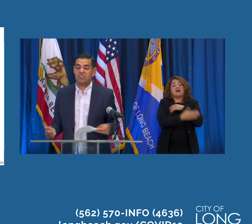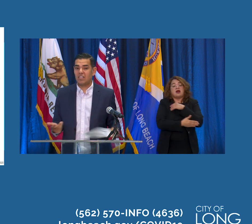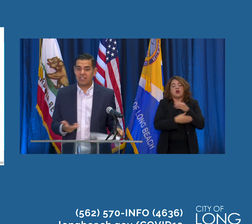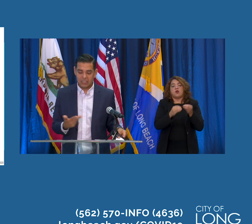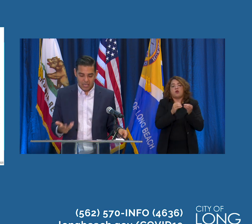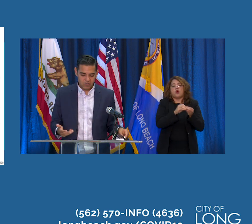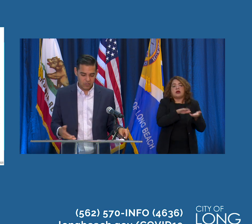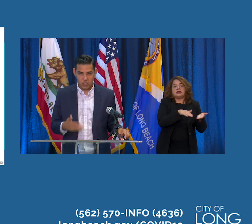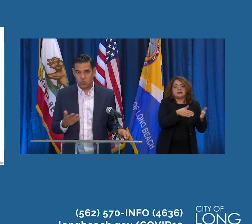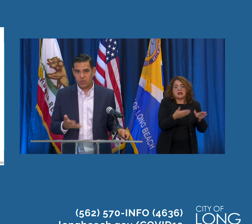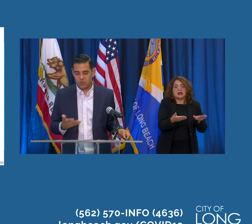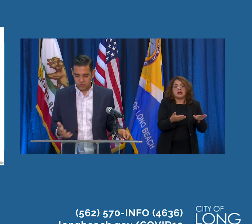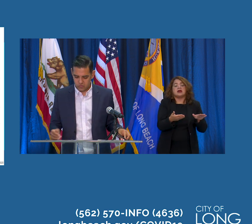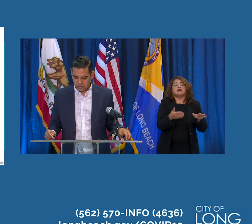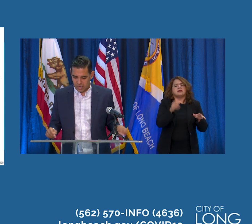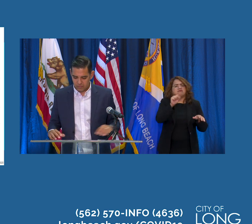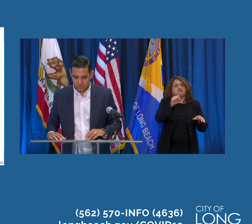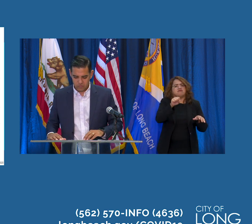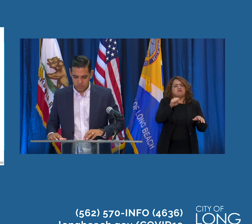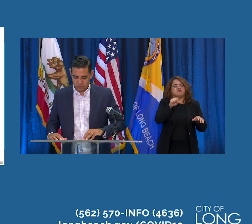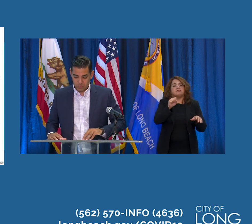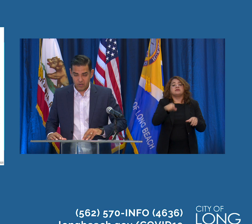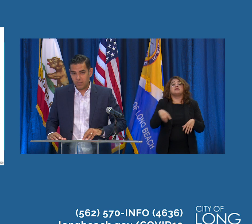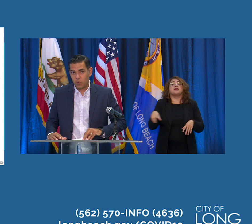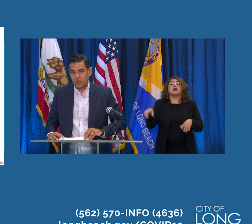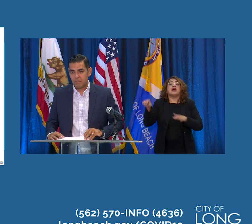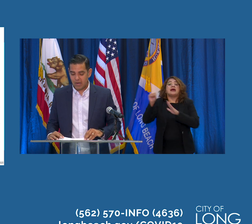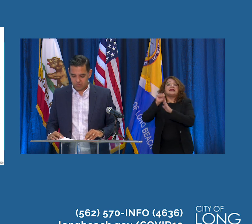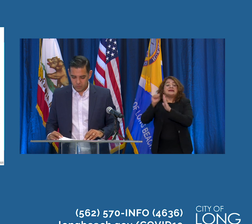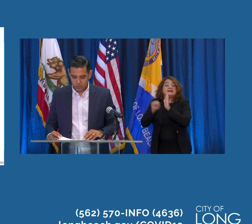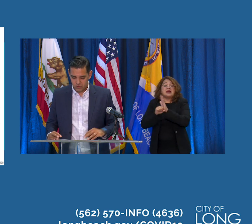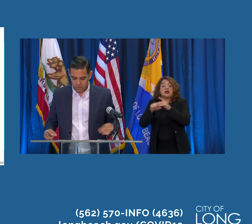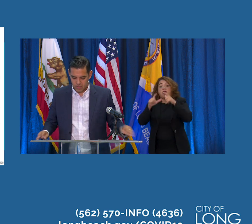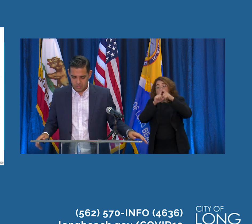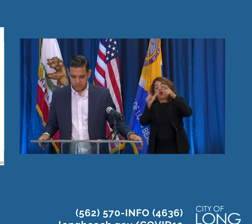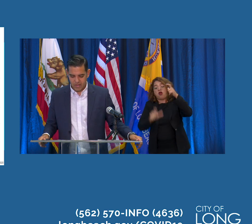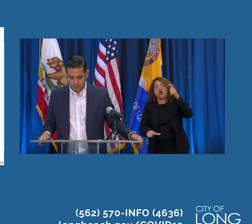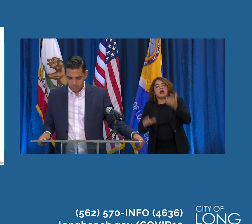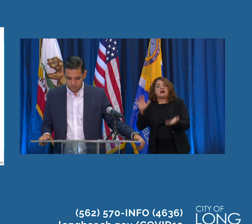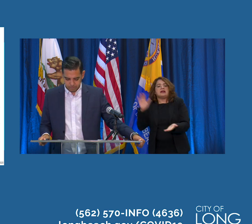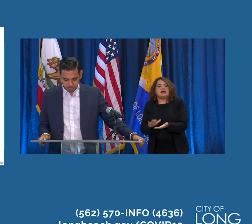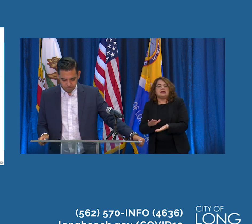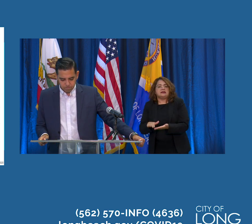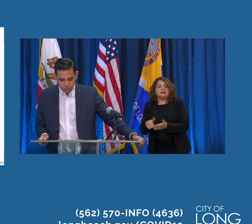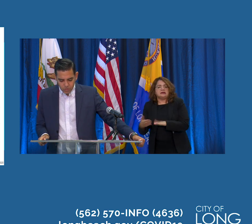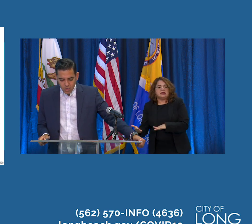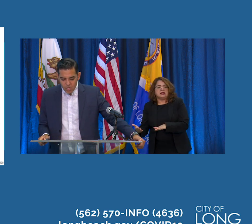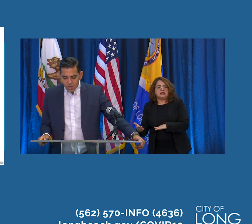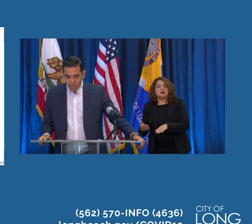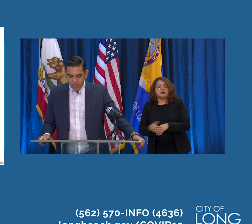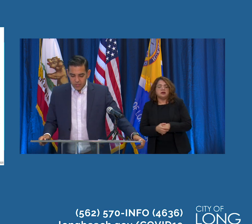The state has had less and each one of those lives had been very important and matters of course to families.